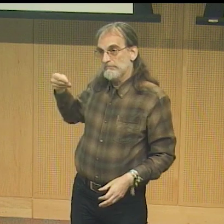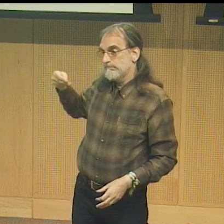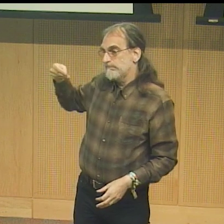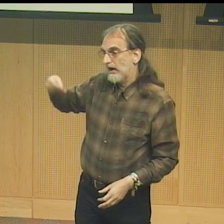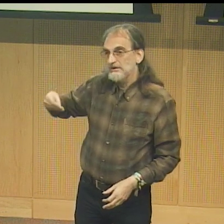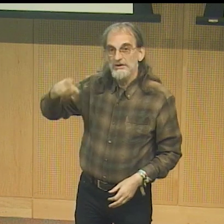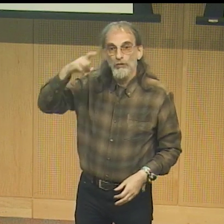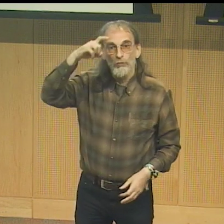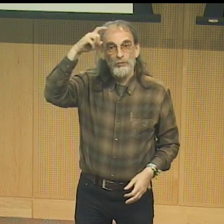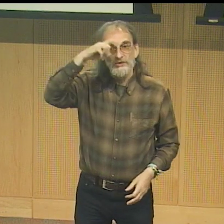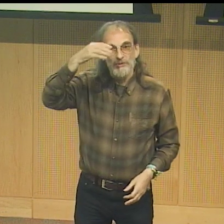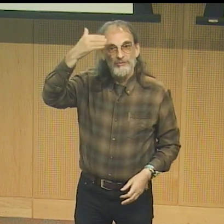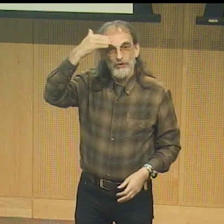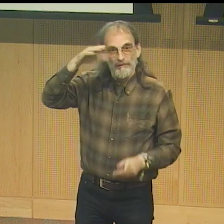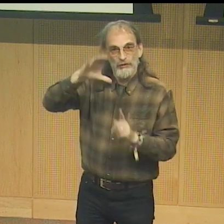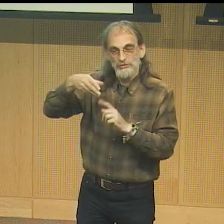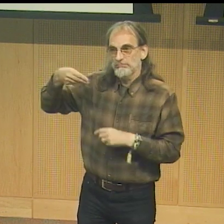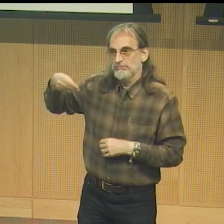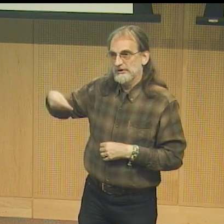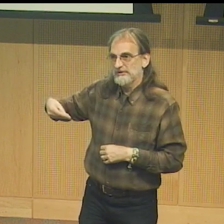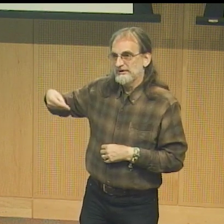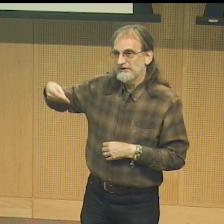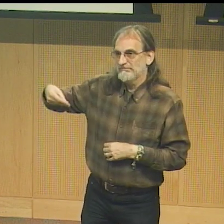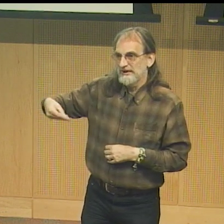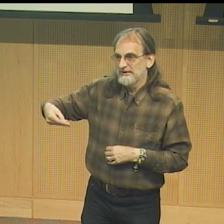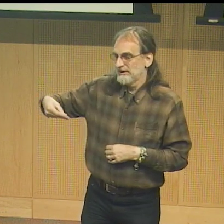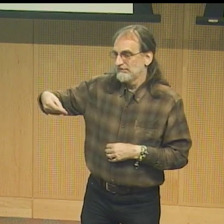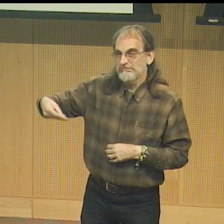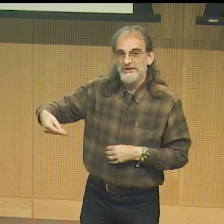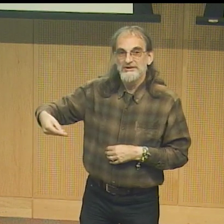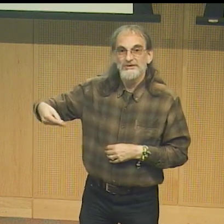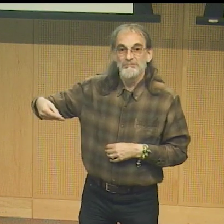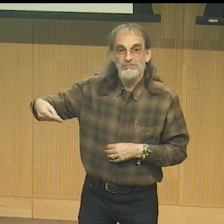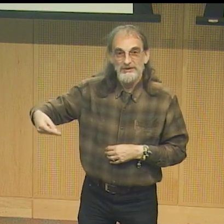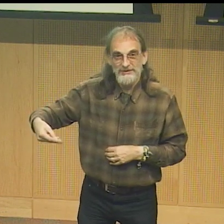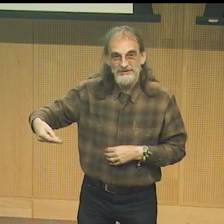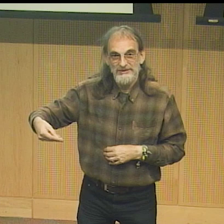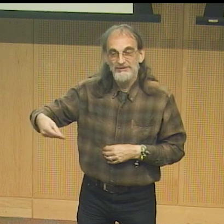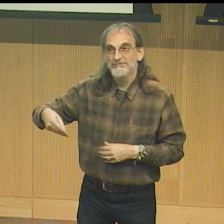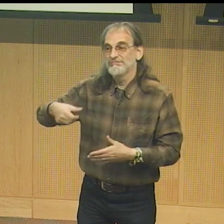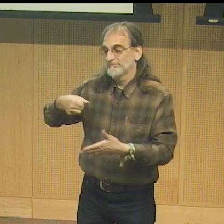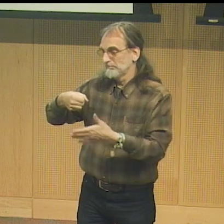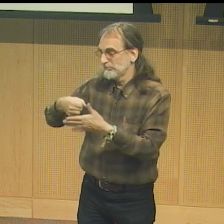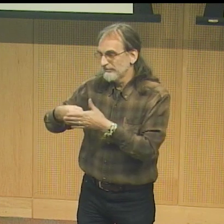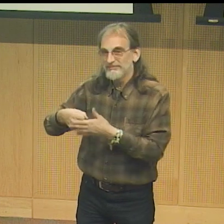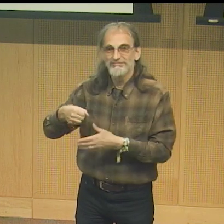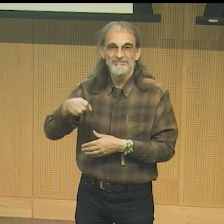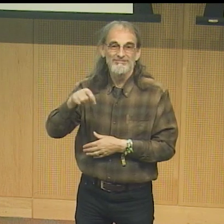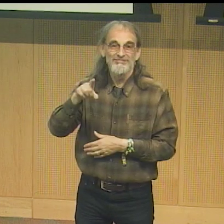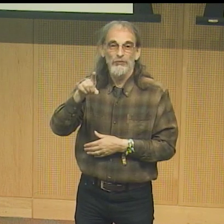and historically-critical Deaf minds. They were the keepers of the historical knowledge.